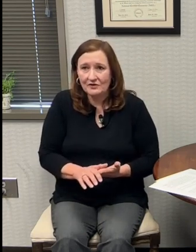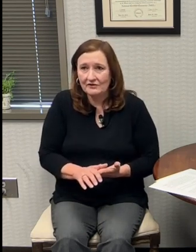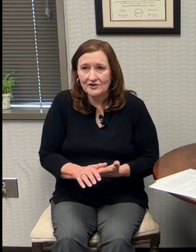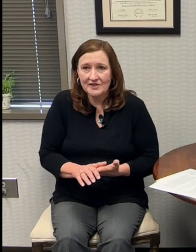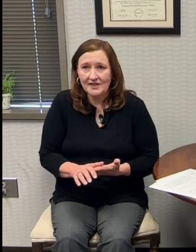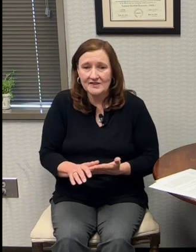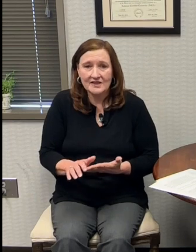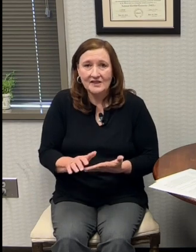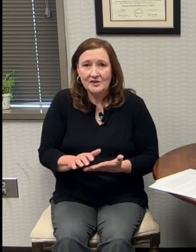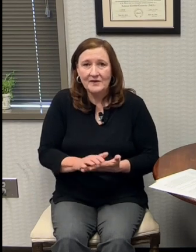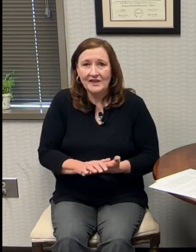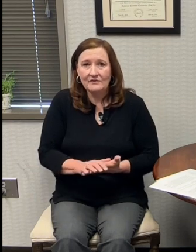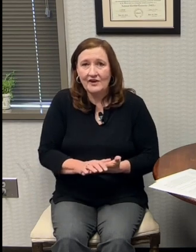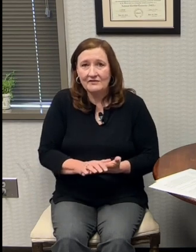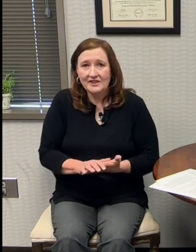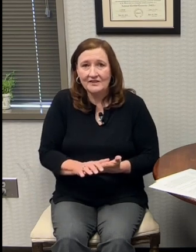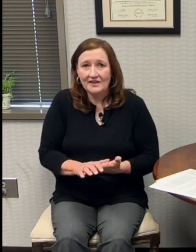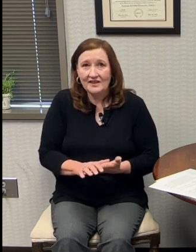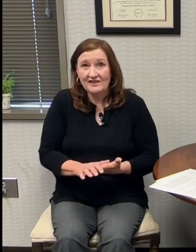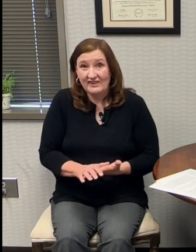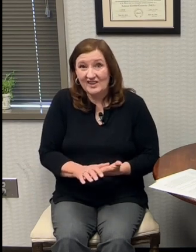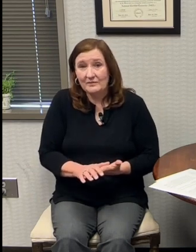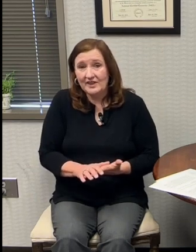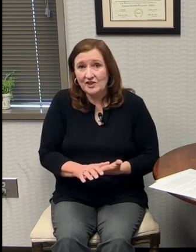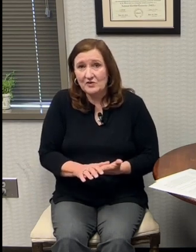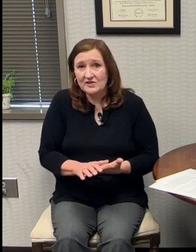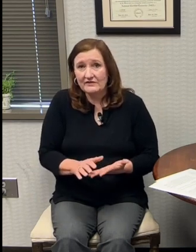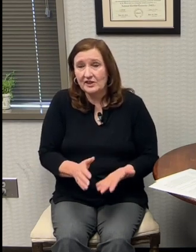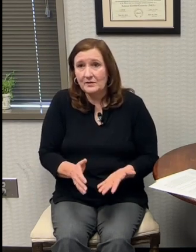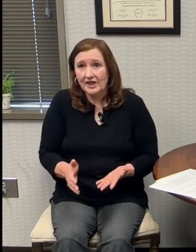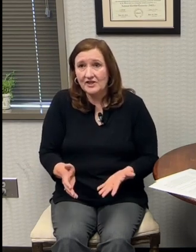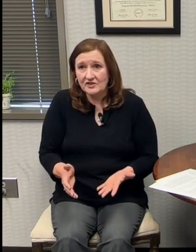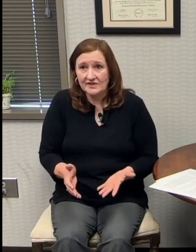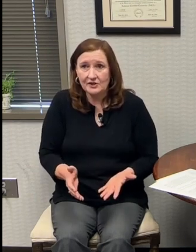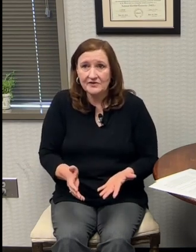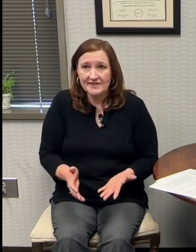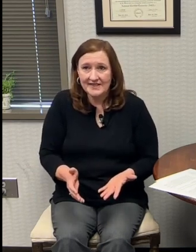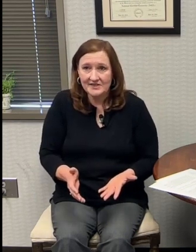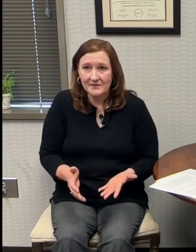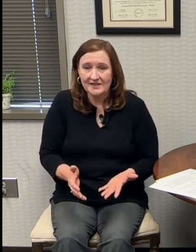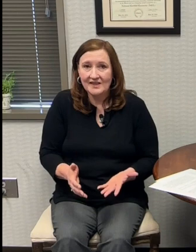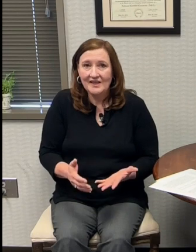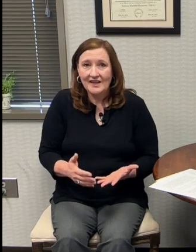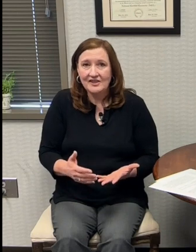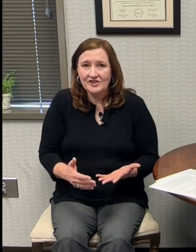universities being involved in the development and use of a communication skills assessment and